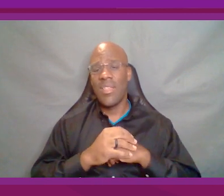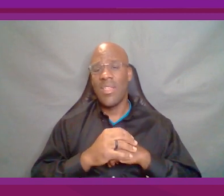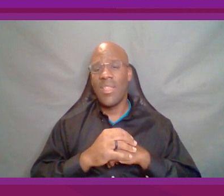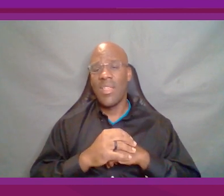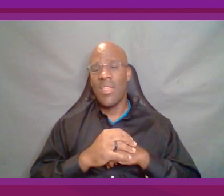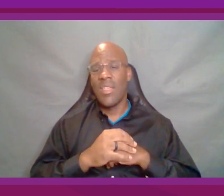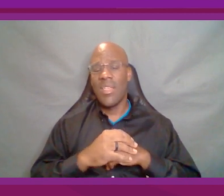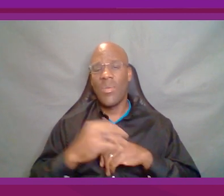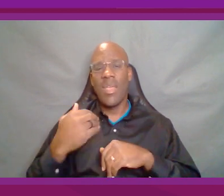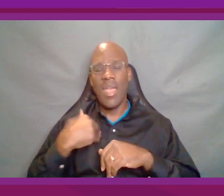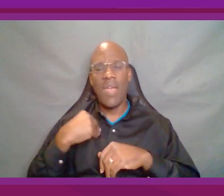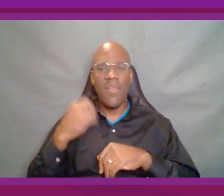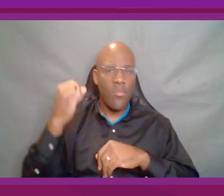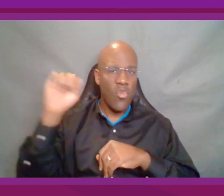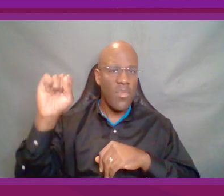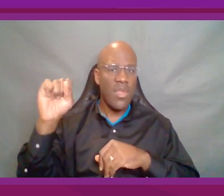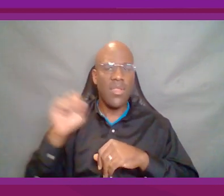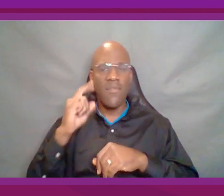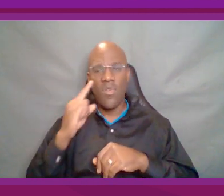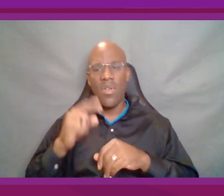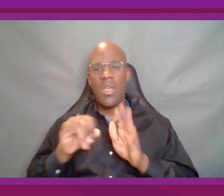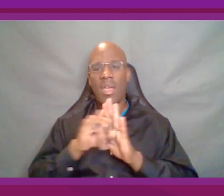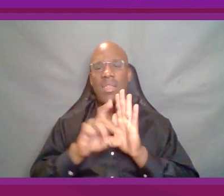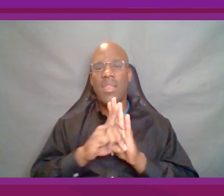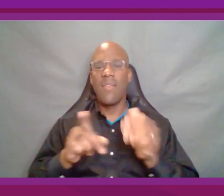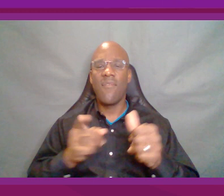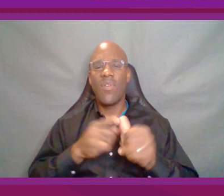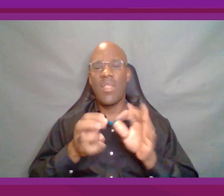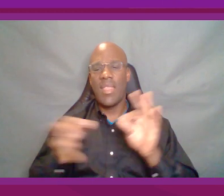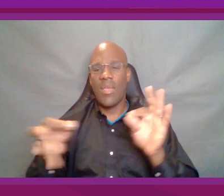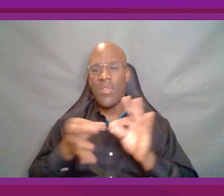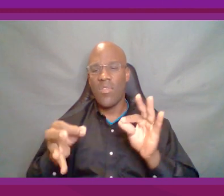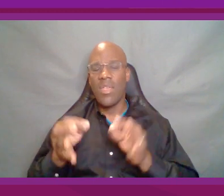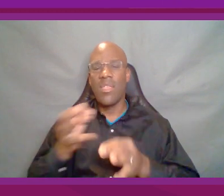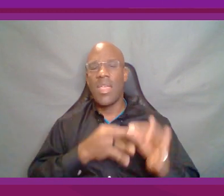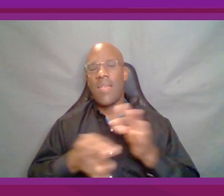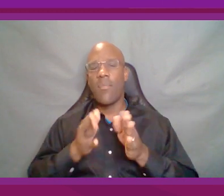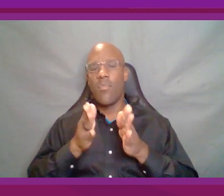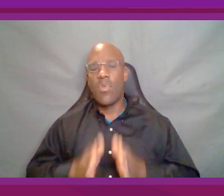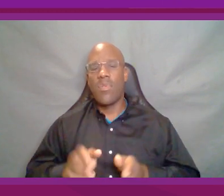So there's a movement for identity first language instead of person first language.